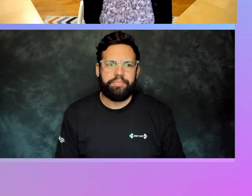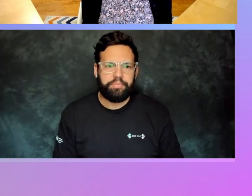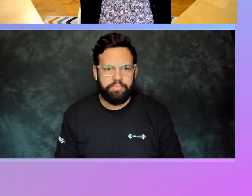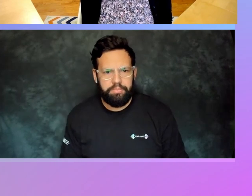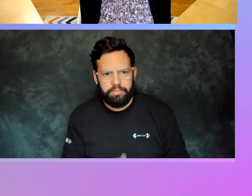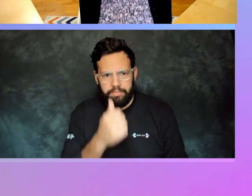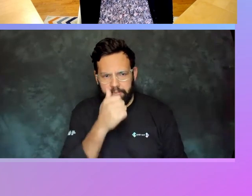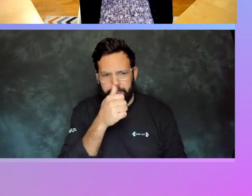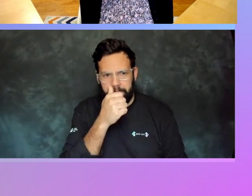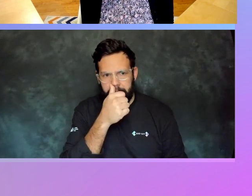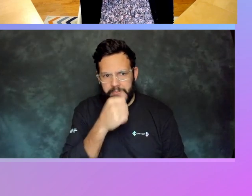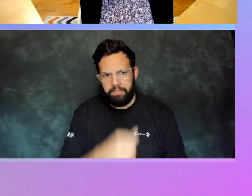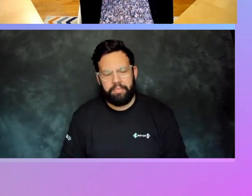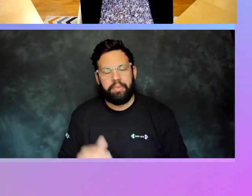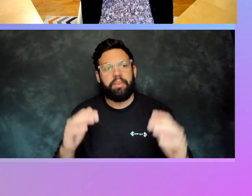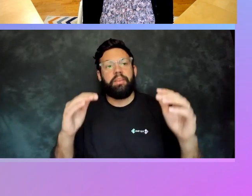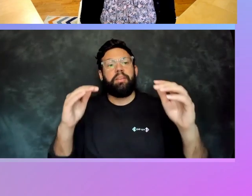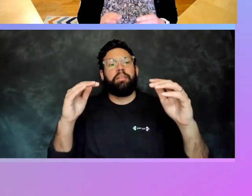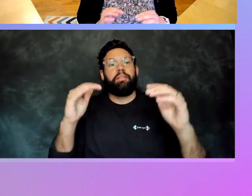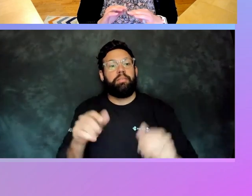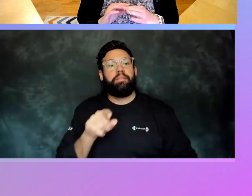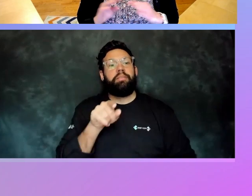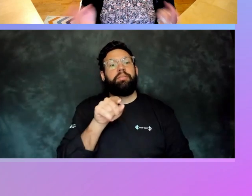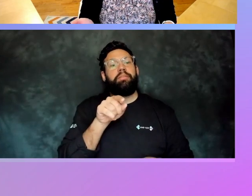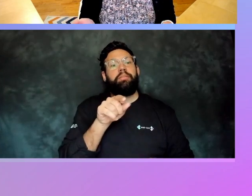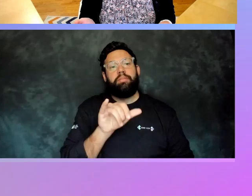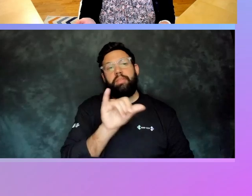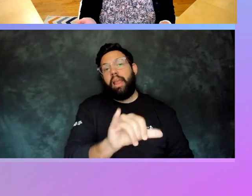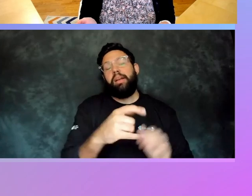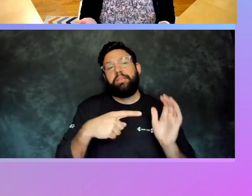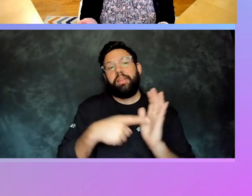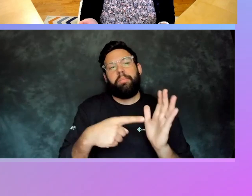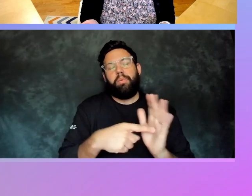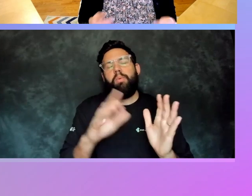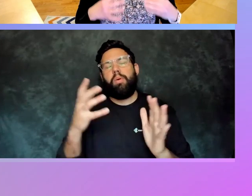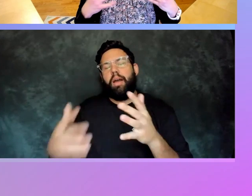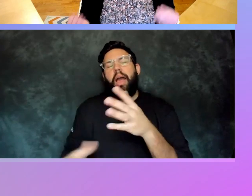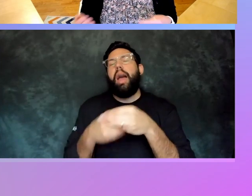you're going to use tools like this, know that you need to use them in a context of a larger